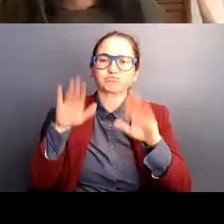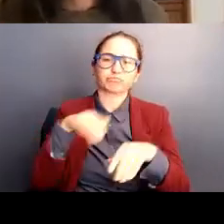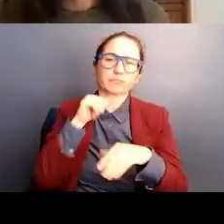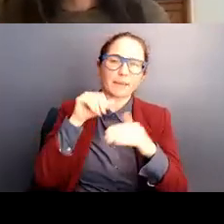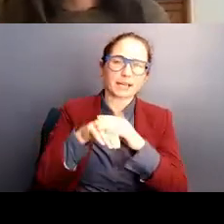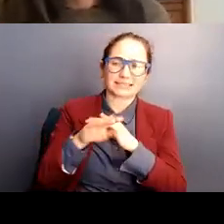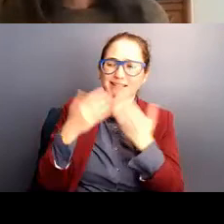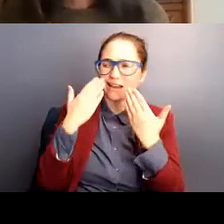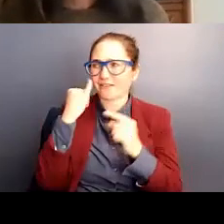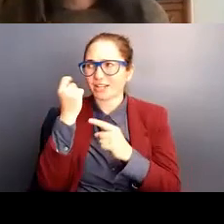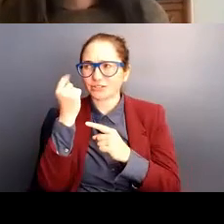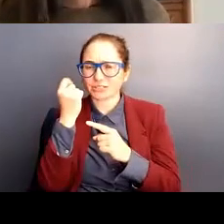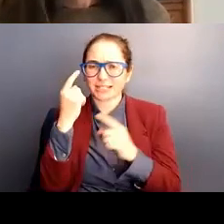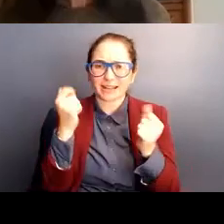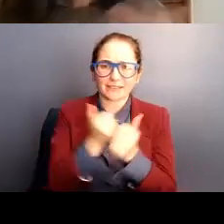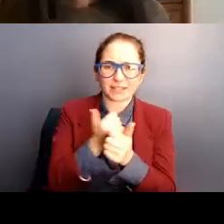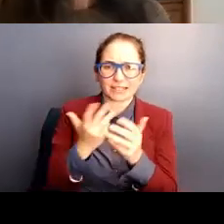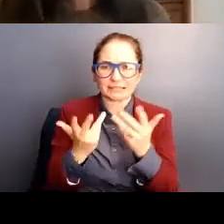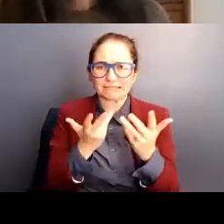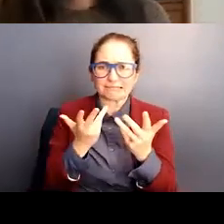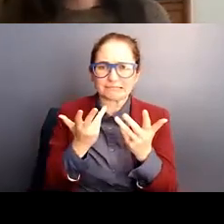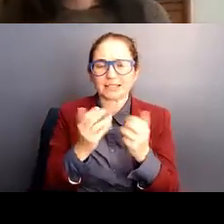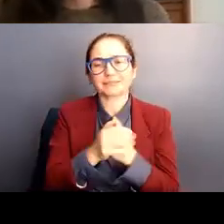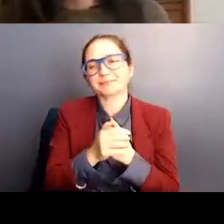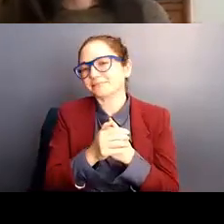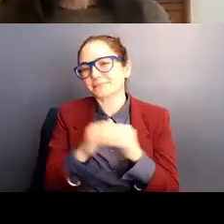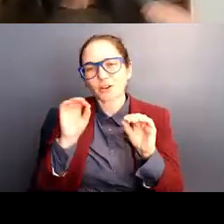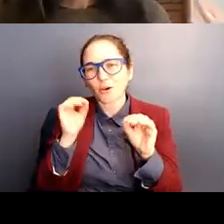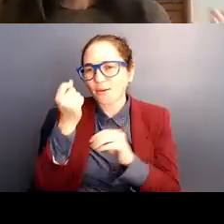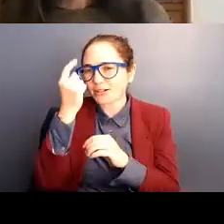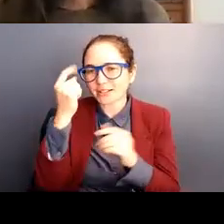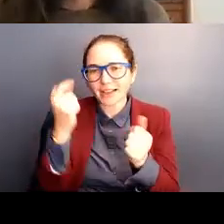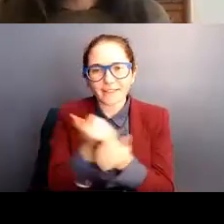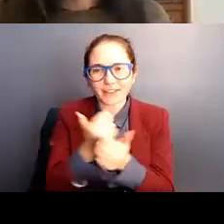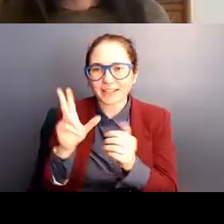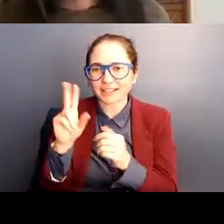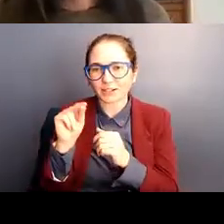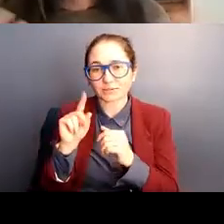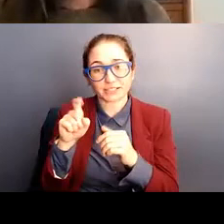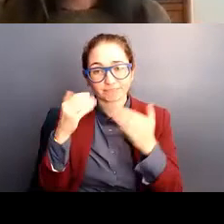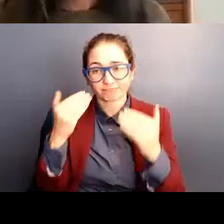I don't know if I understand everything. Nobody understands everything. We just need to start. And then things will become